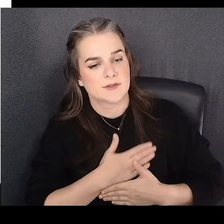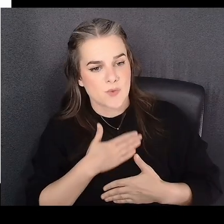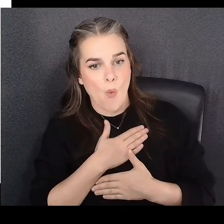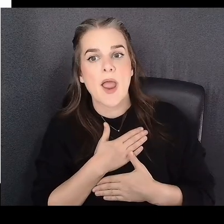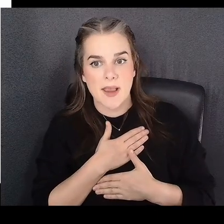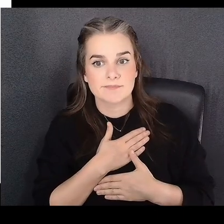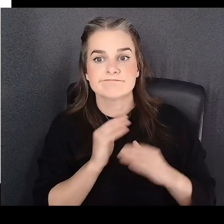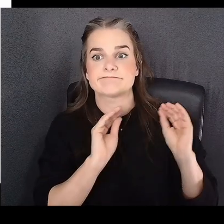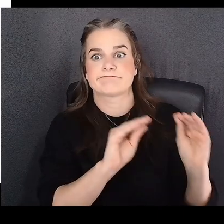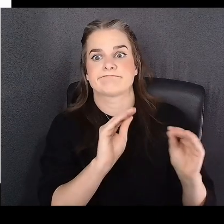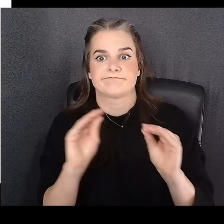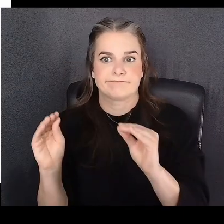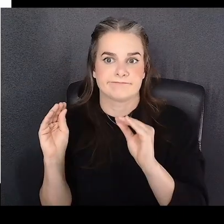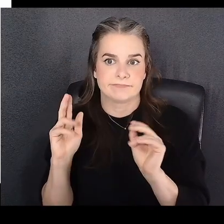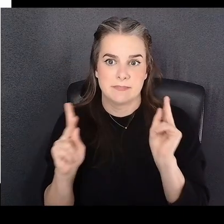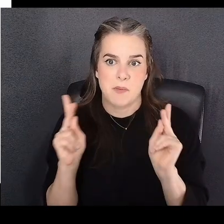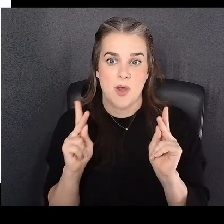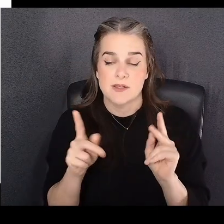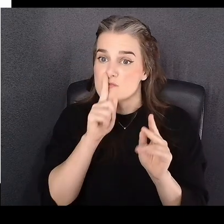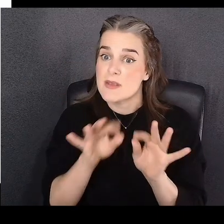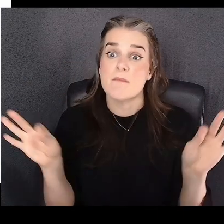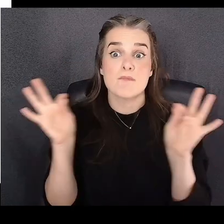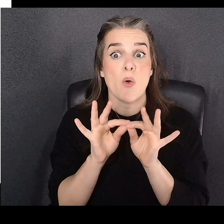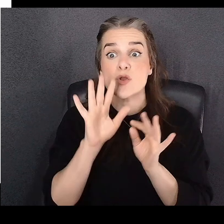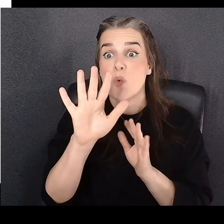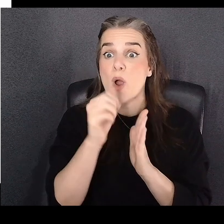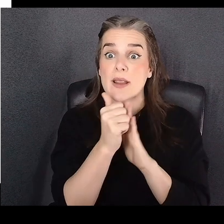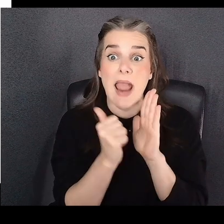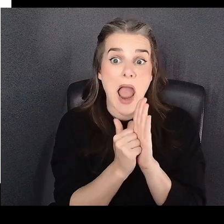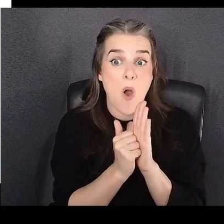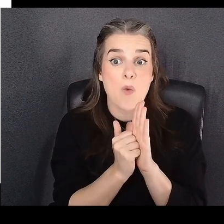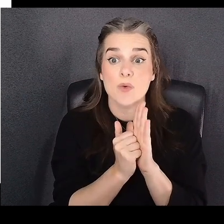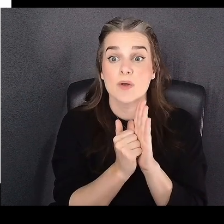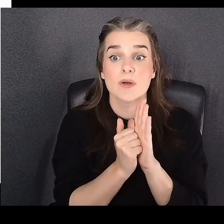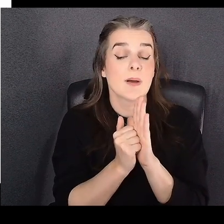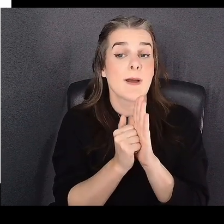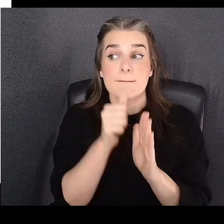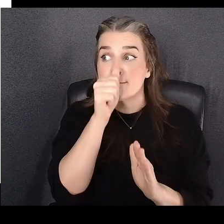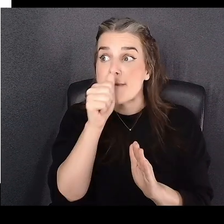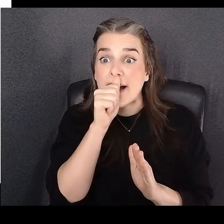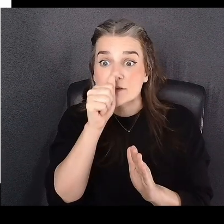folks on saying, hey, it's really important to keep your account password, your info, in a secure location